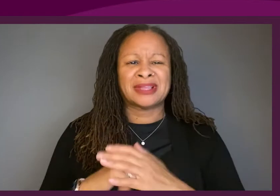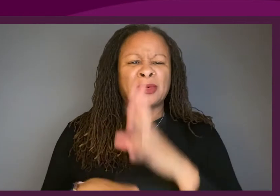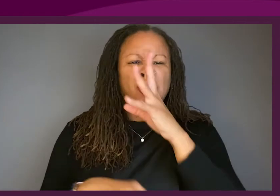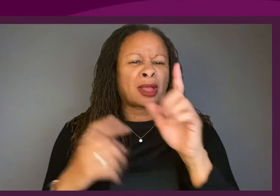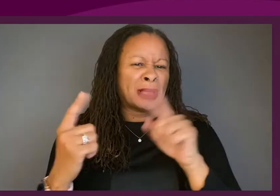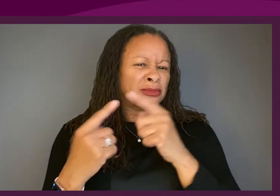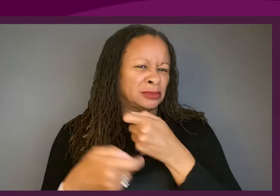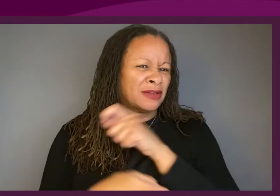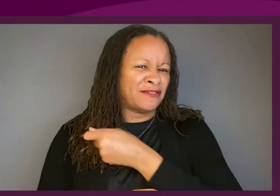I'll talk about a couple of them.